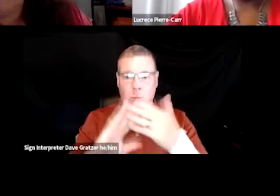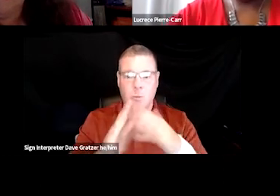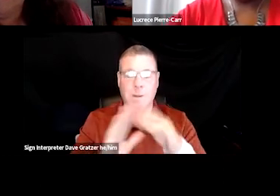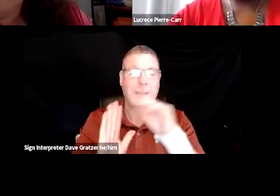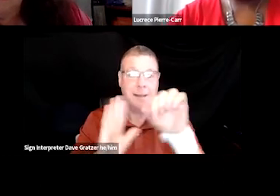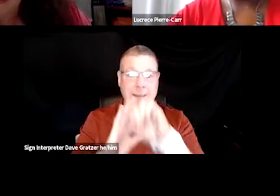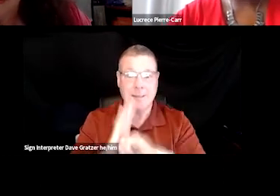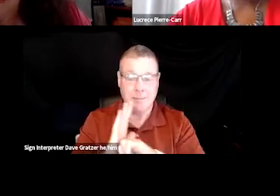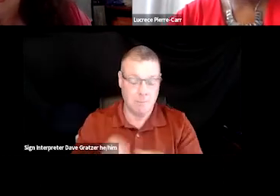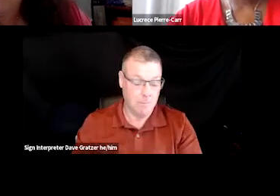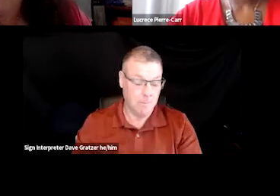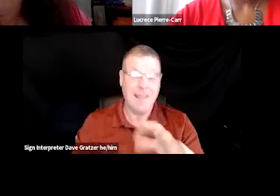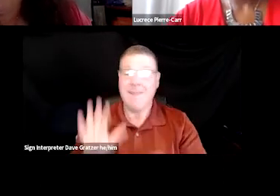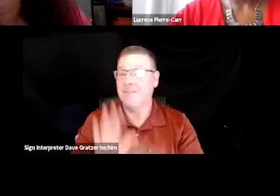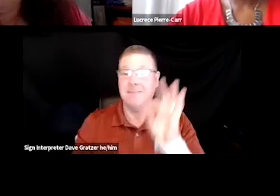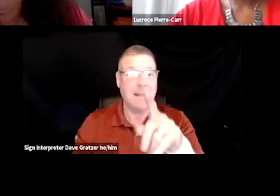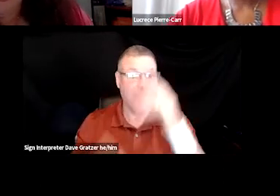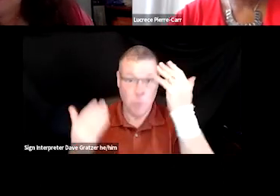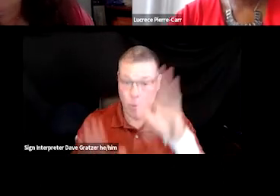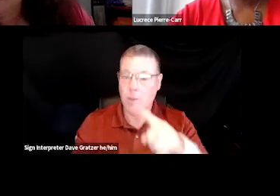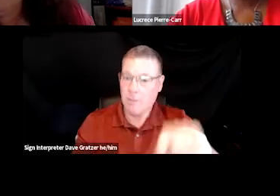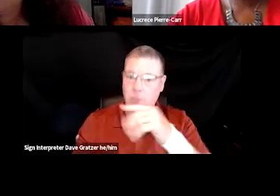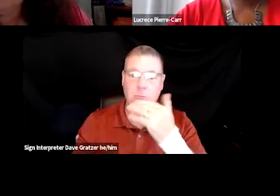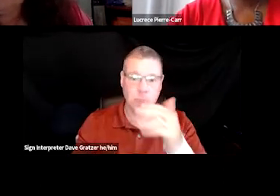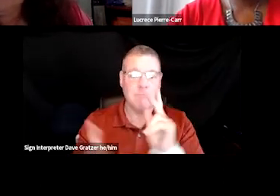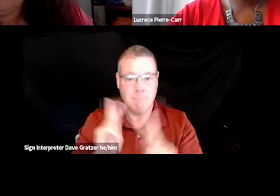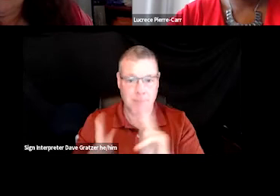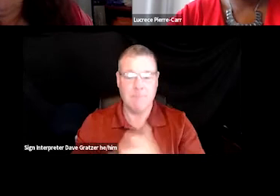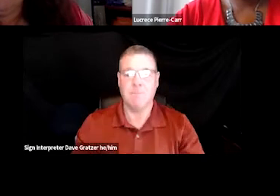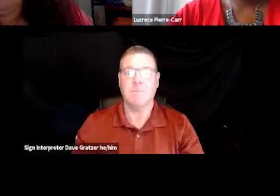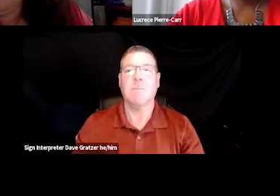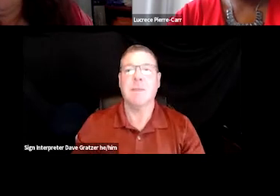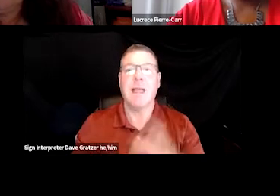So find them if you don't know them, they're good people. And if you're having trouble and you can't find the folks